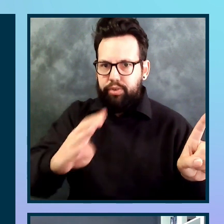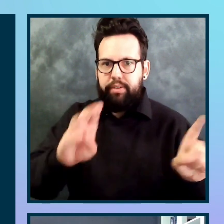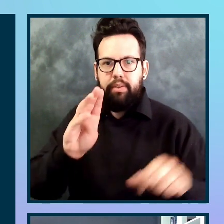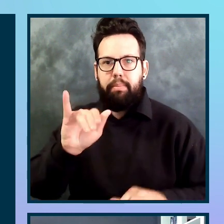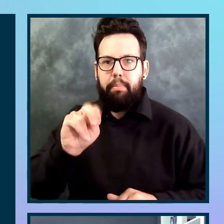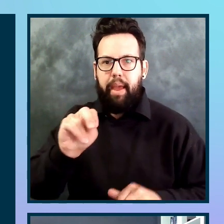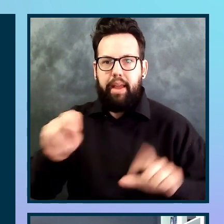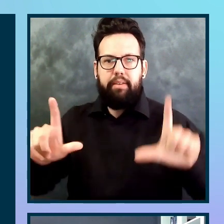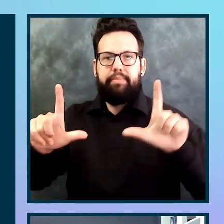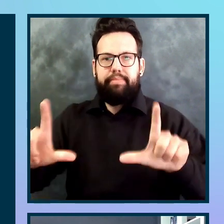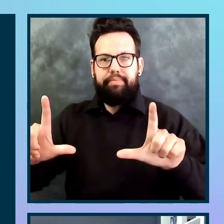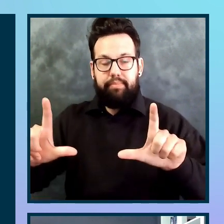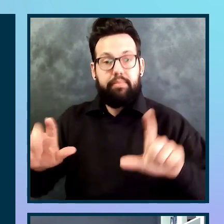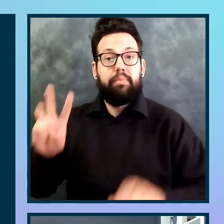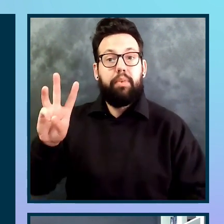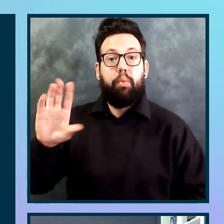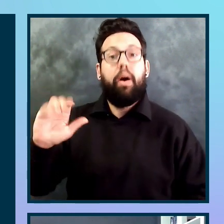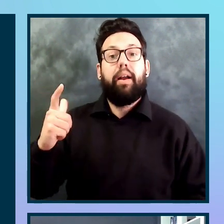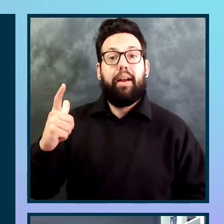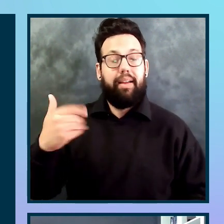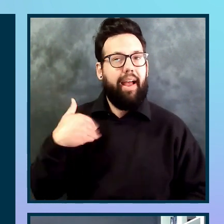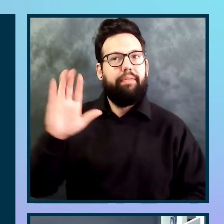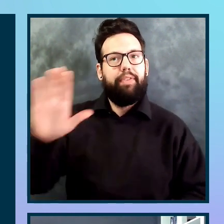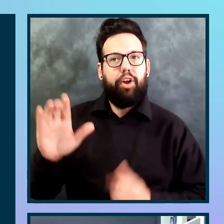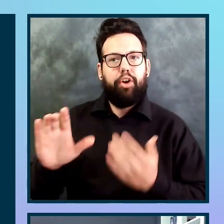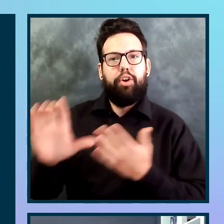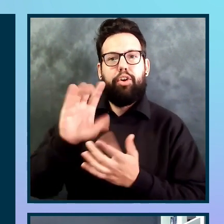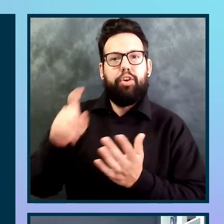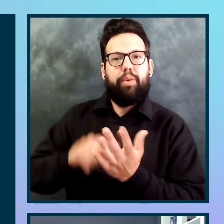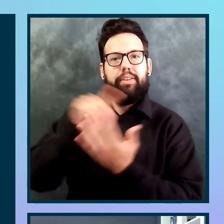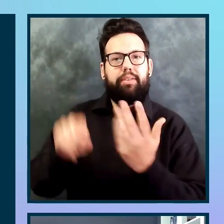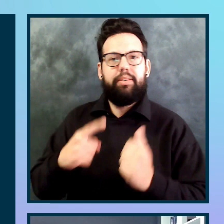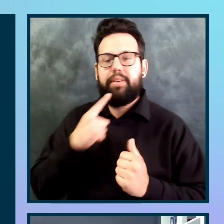There is a WCAG success criteria that says that this is not correct because it's not following the order